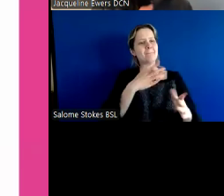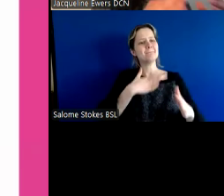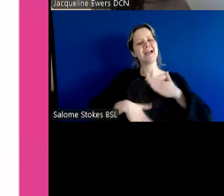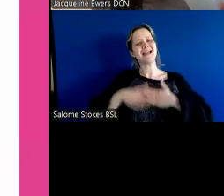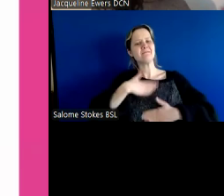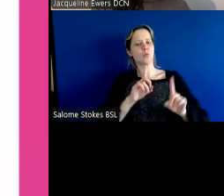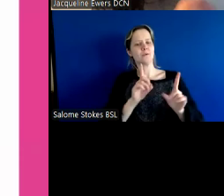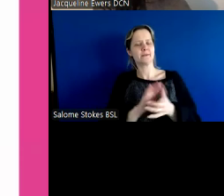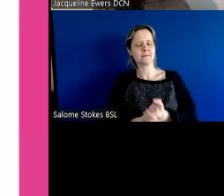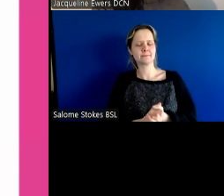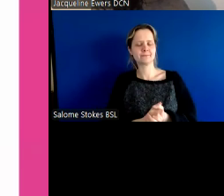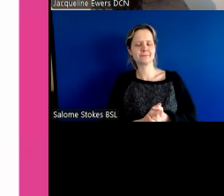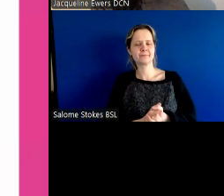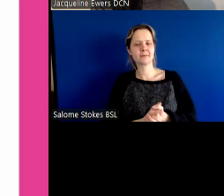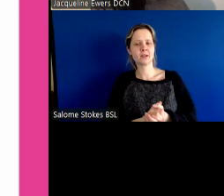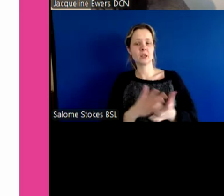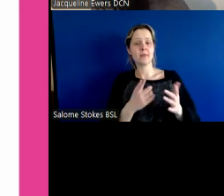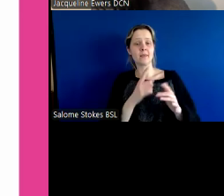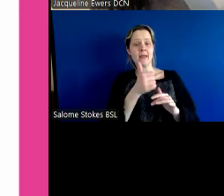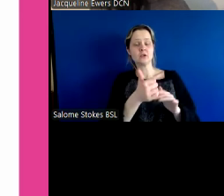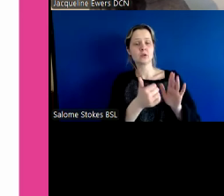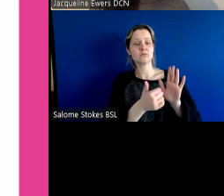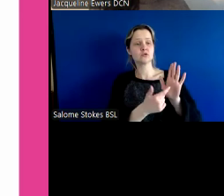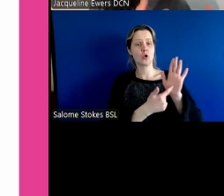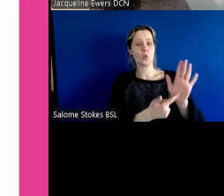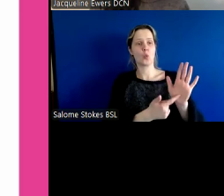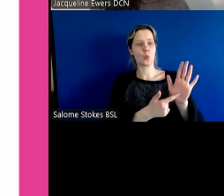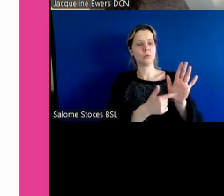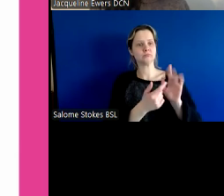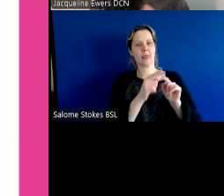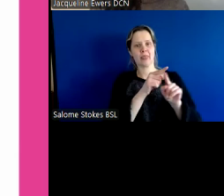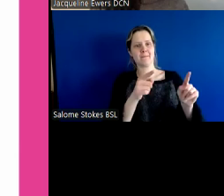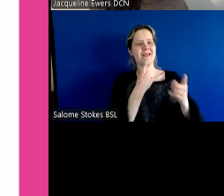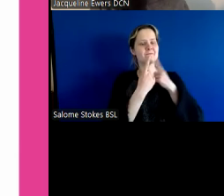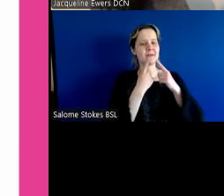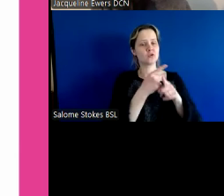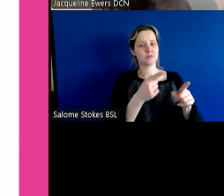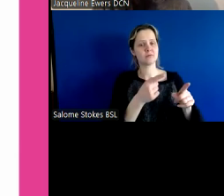You can then deliver relevant content, which then means that your email performs better.